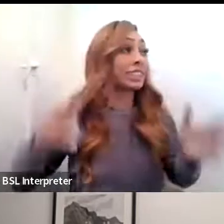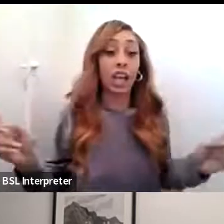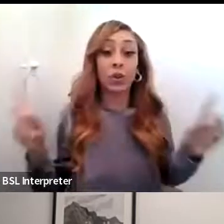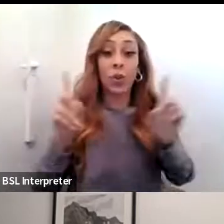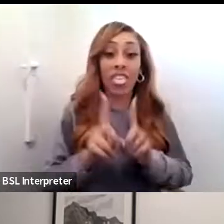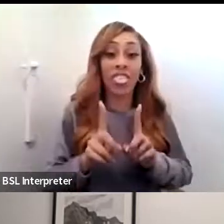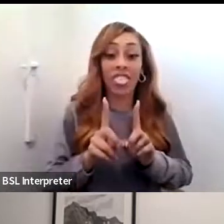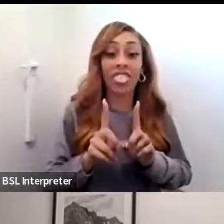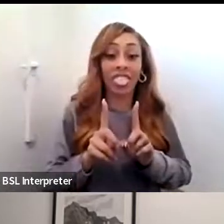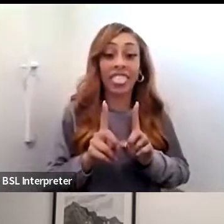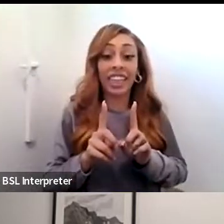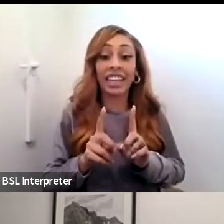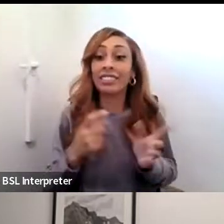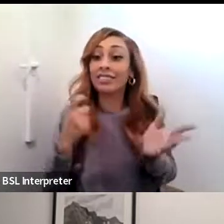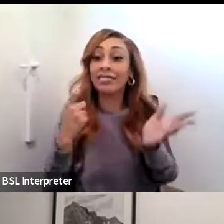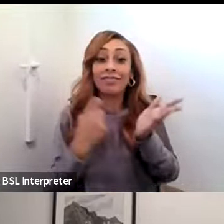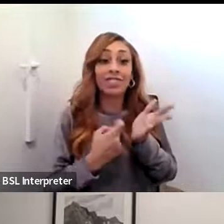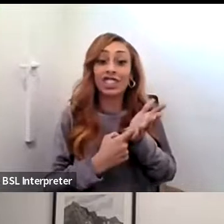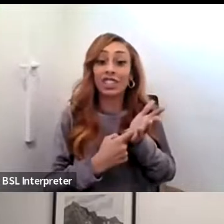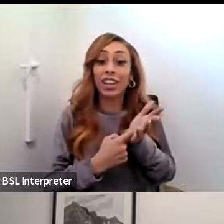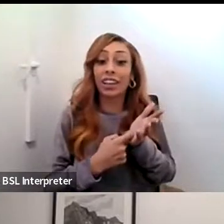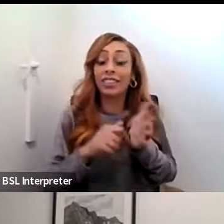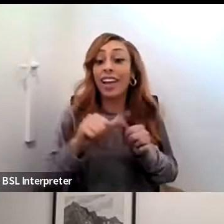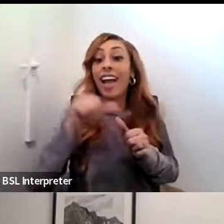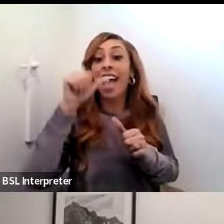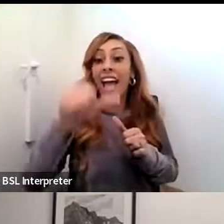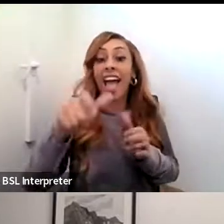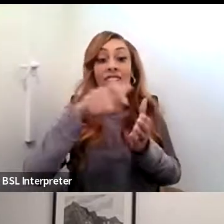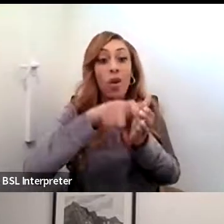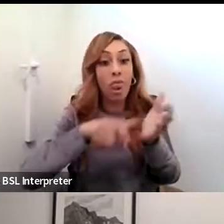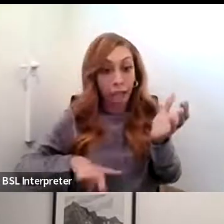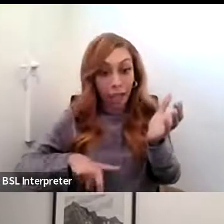And Richard's subsequently licensed that with Zoom.